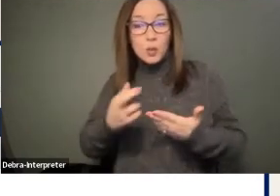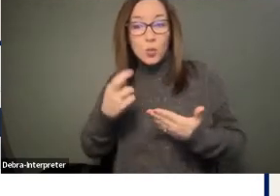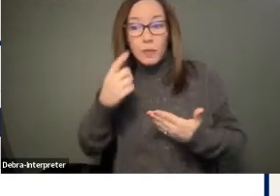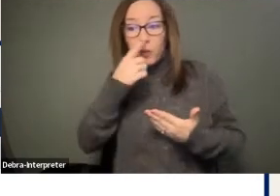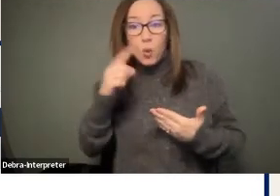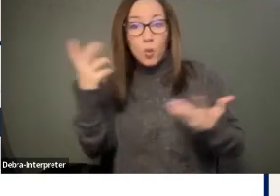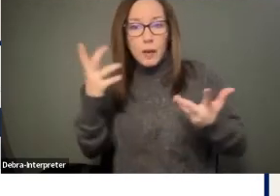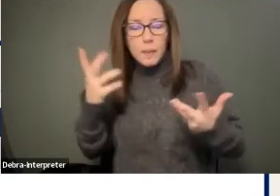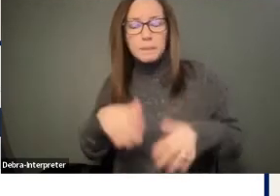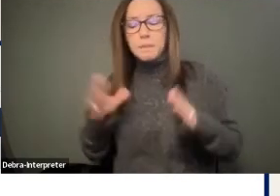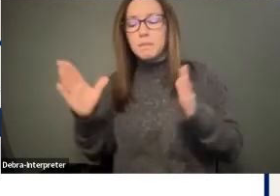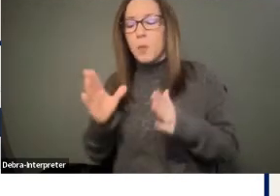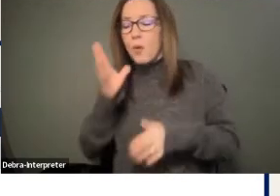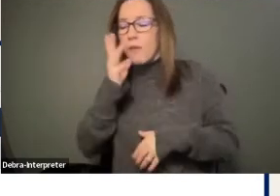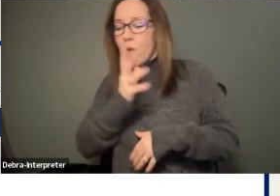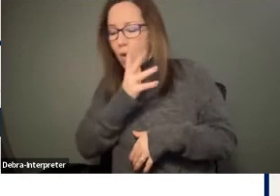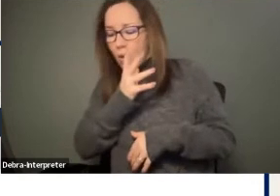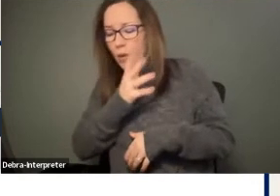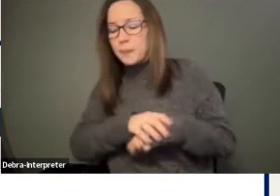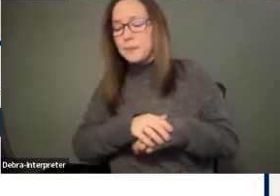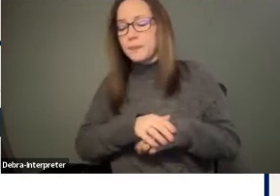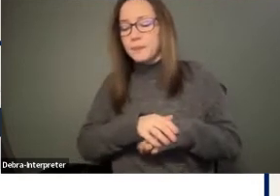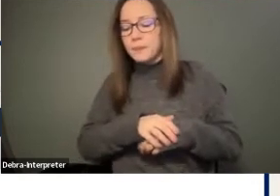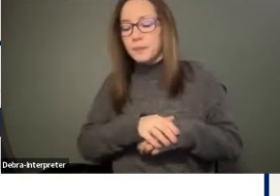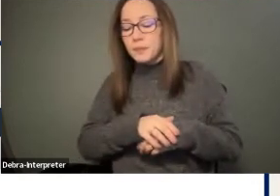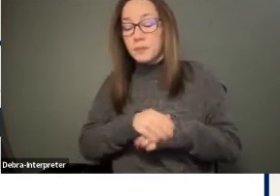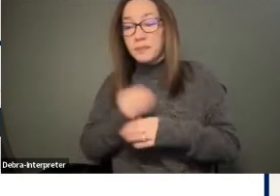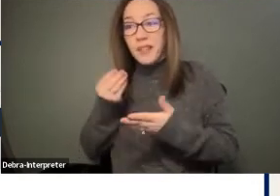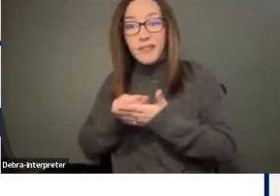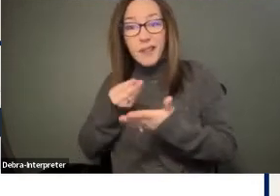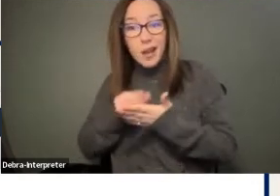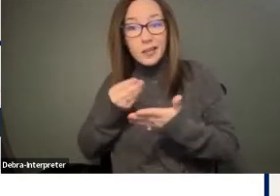And these will direct you to resources for small